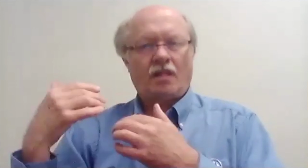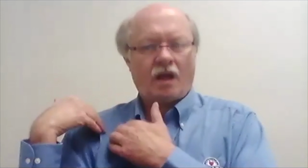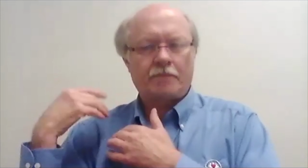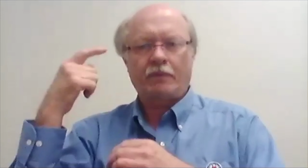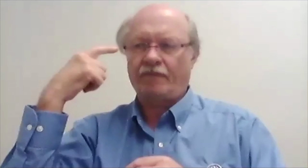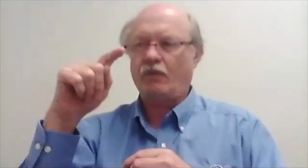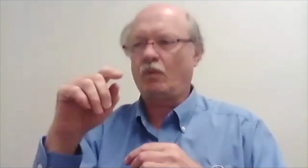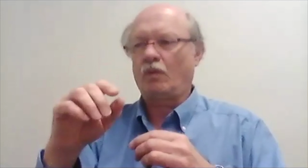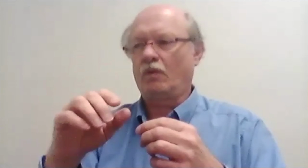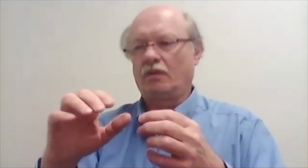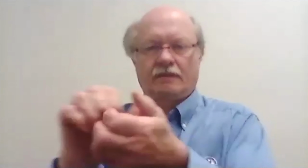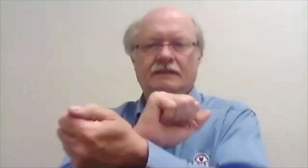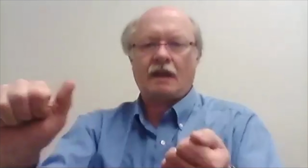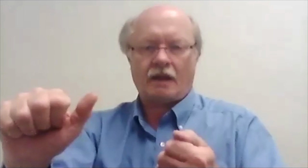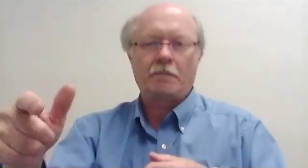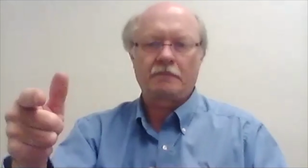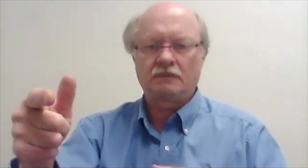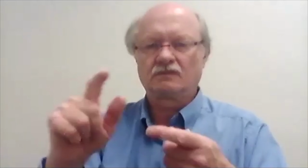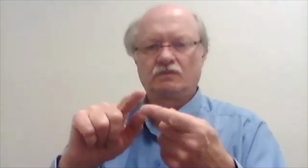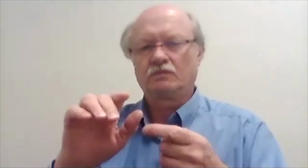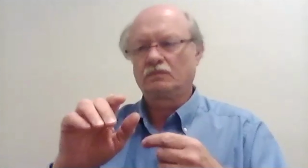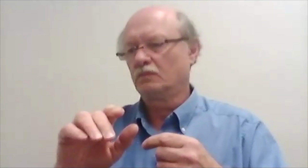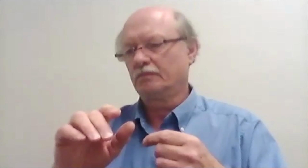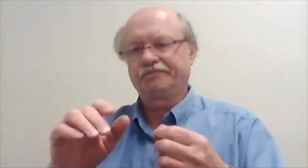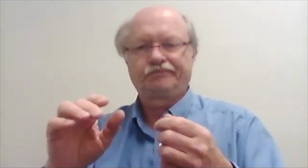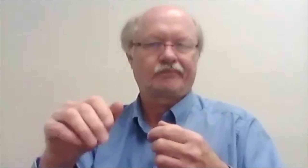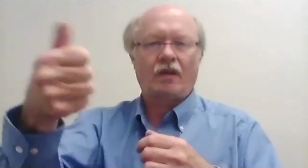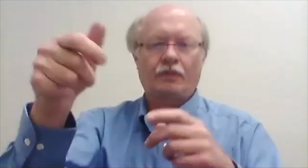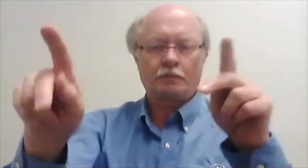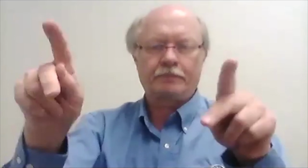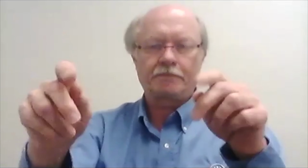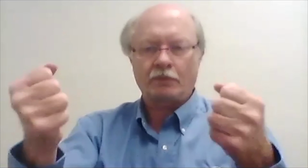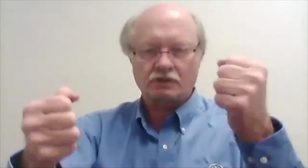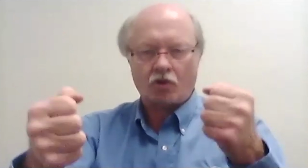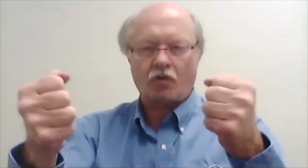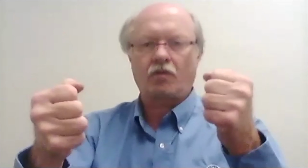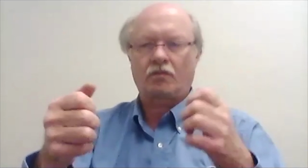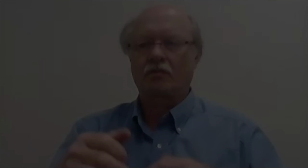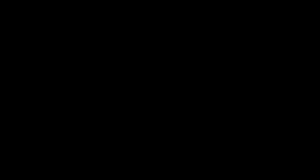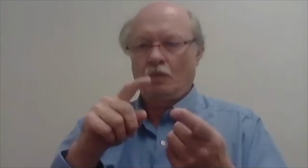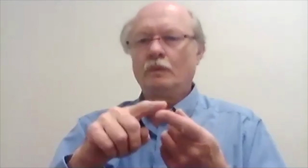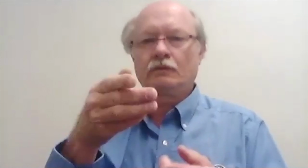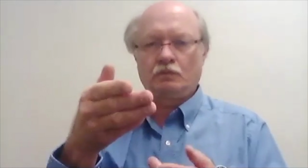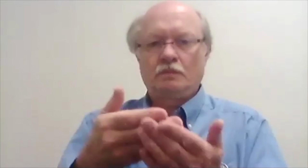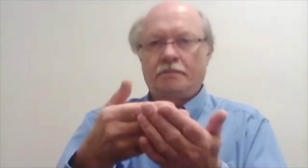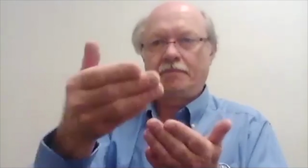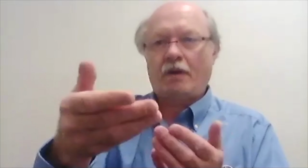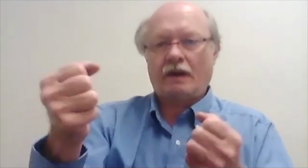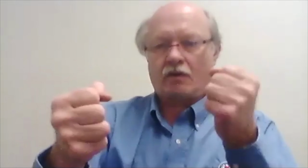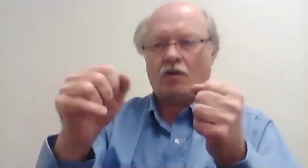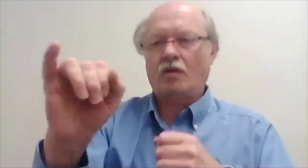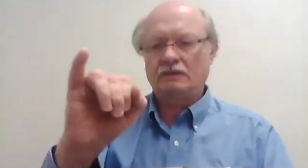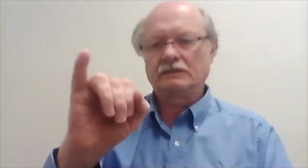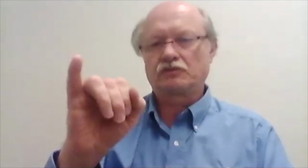If you're liable for damage to someone else's car, you're responsible for that so that's why you'd want to buy some car insurance.